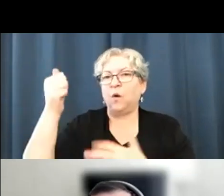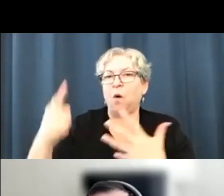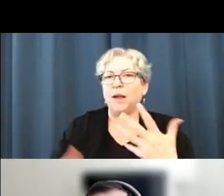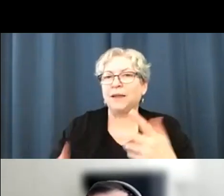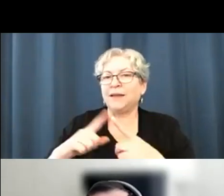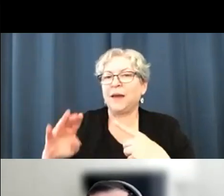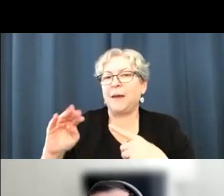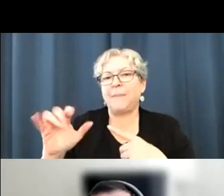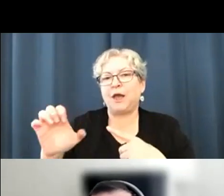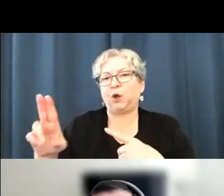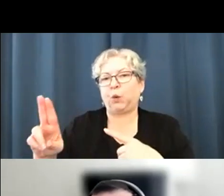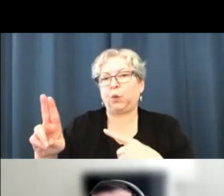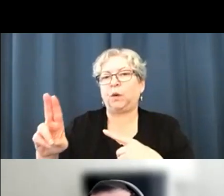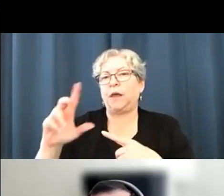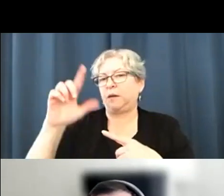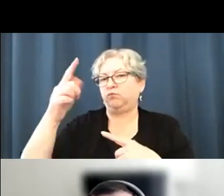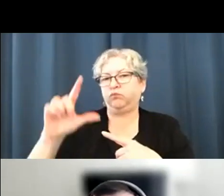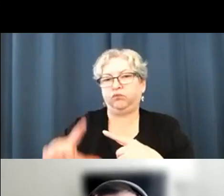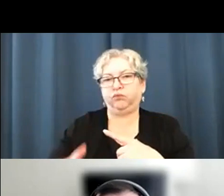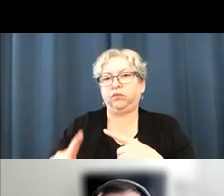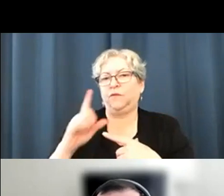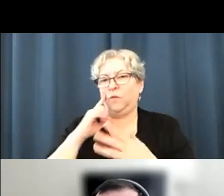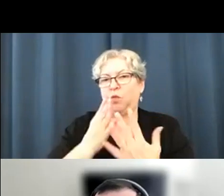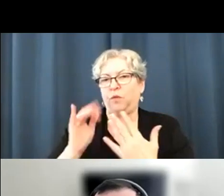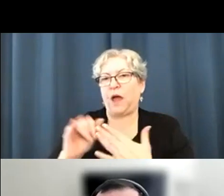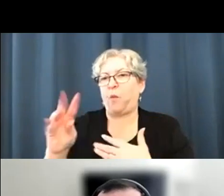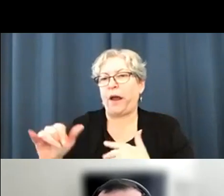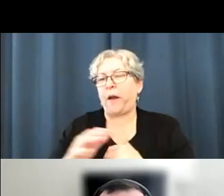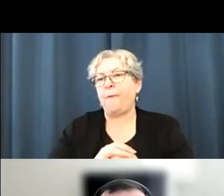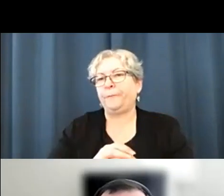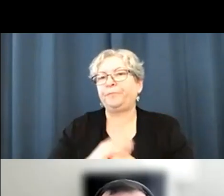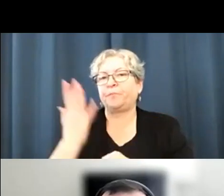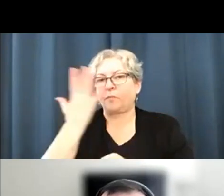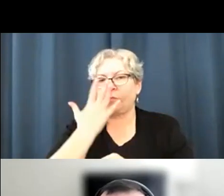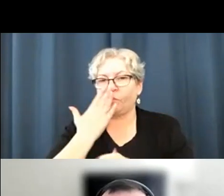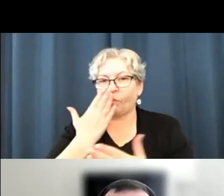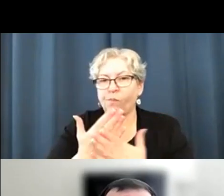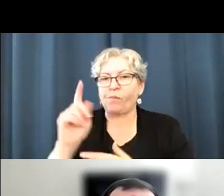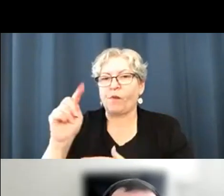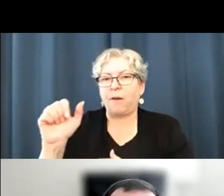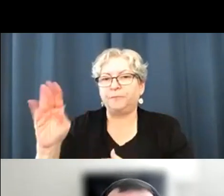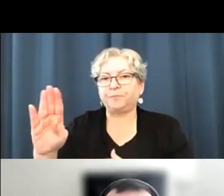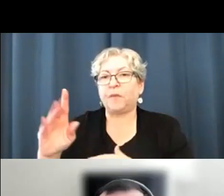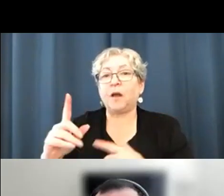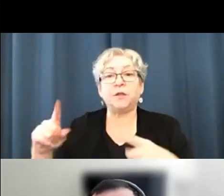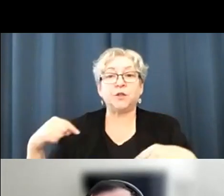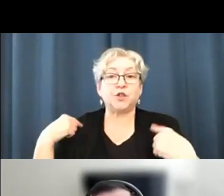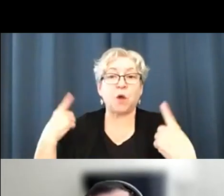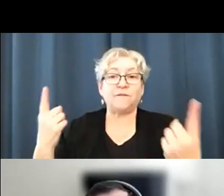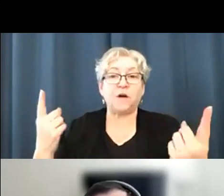and go through the page like this. So, everything looks good Tabbing through here. And so far, I have seen that every element